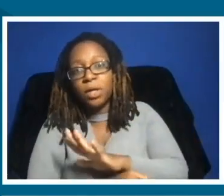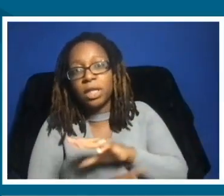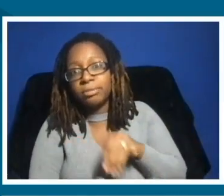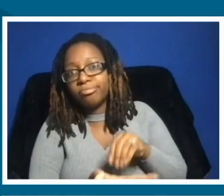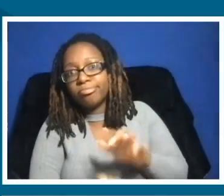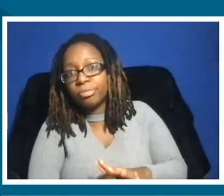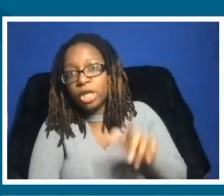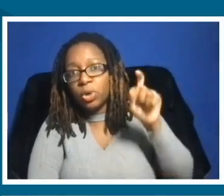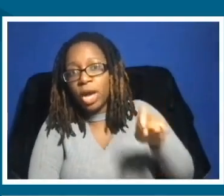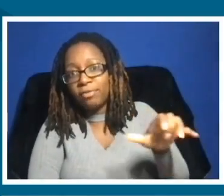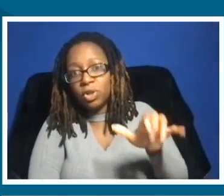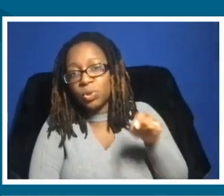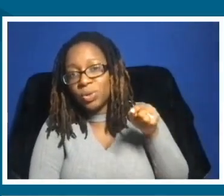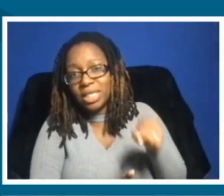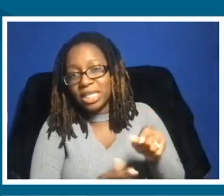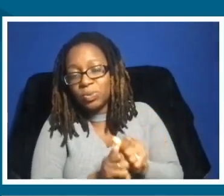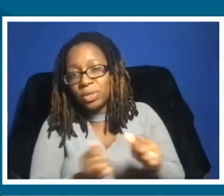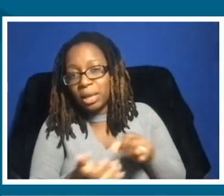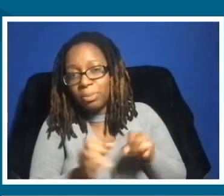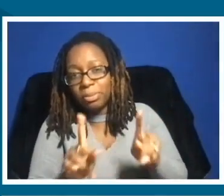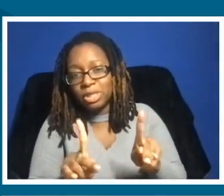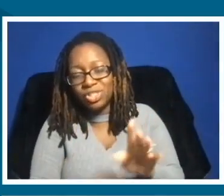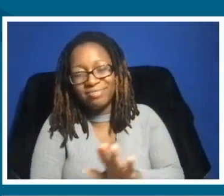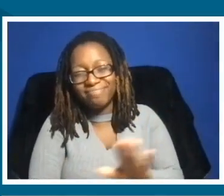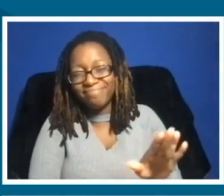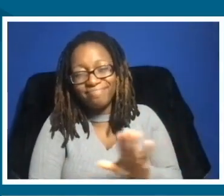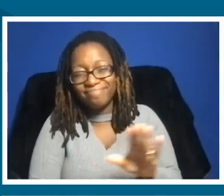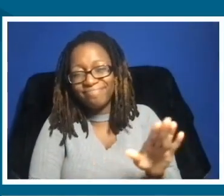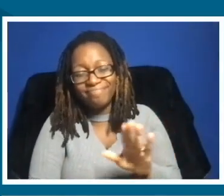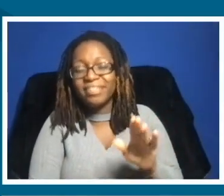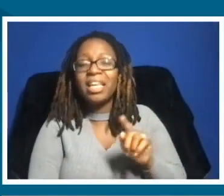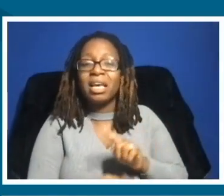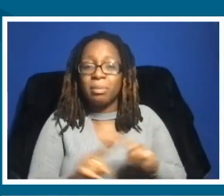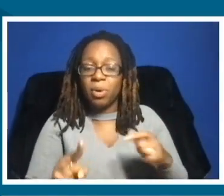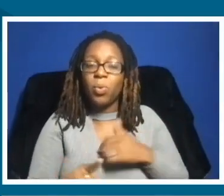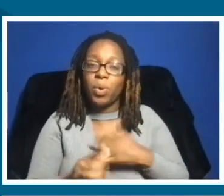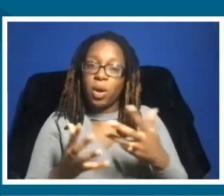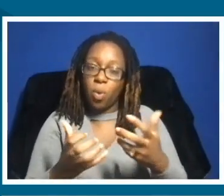permission if that's not the case um but